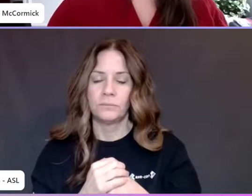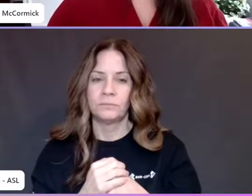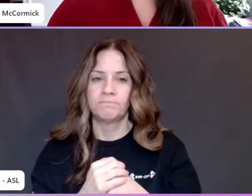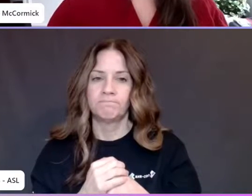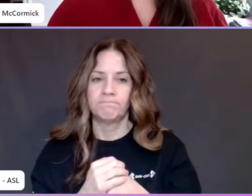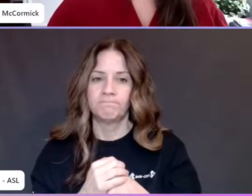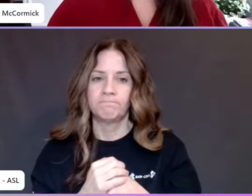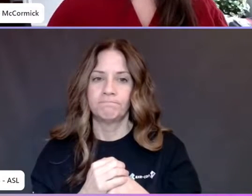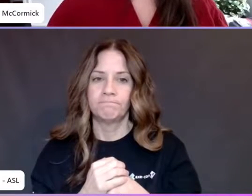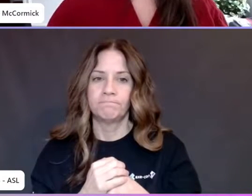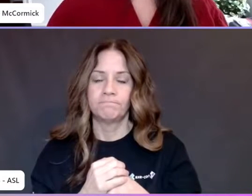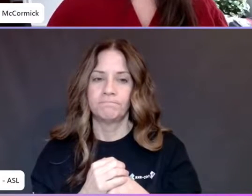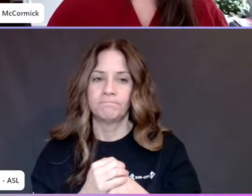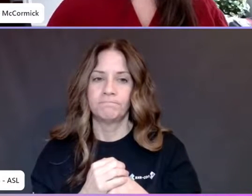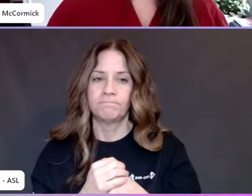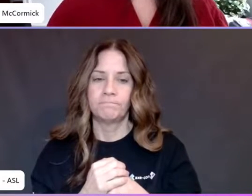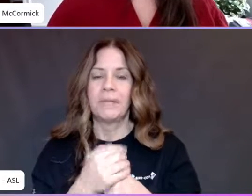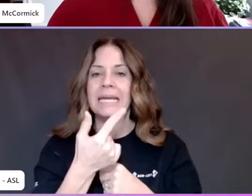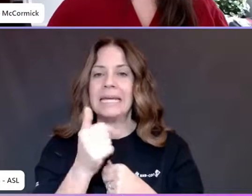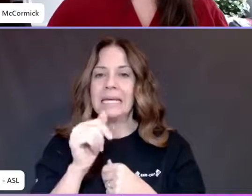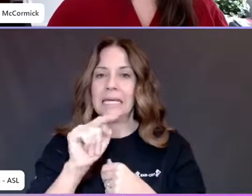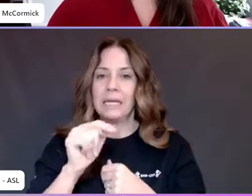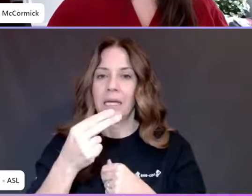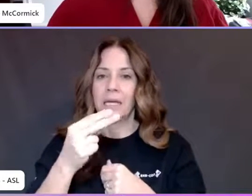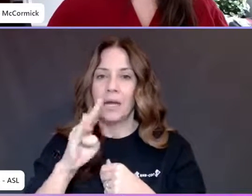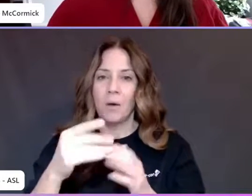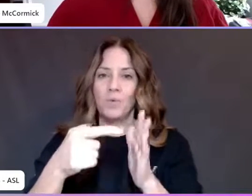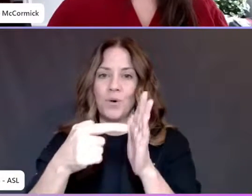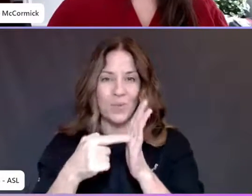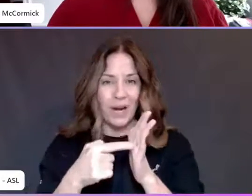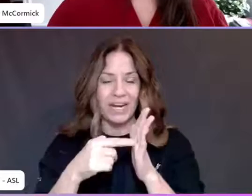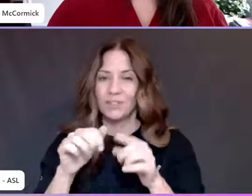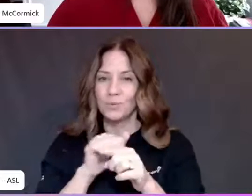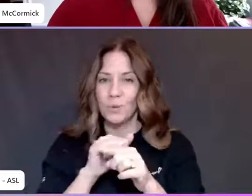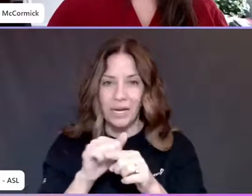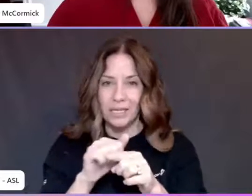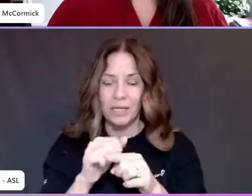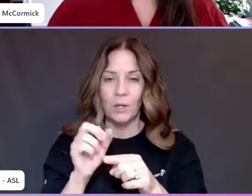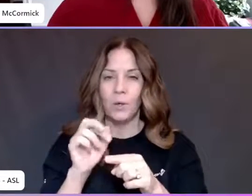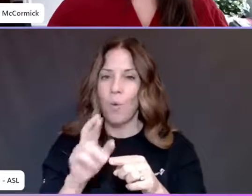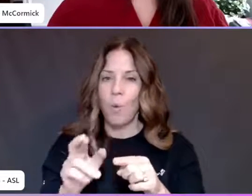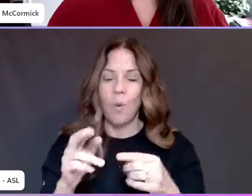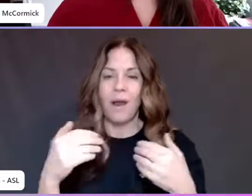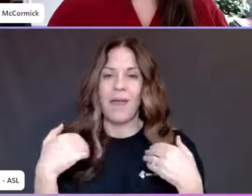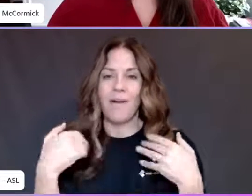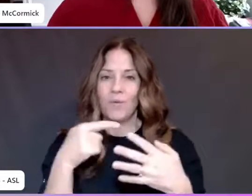through 4 to find. [Heidi Kelly-Gibson]